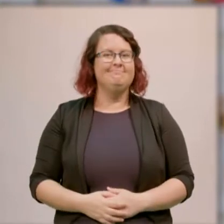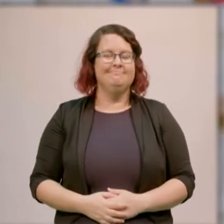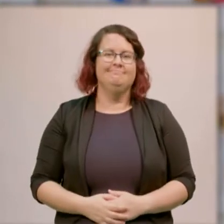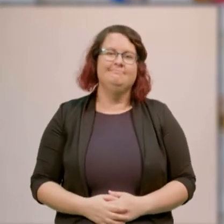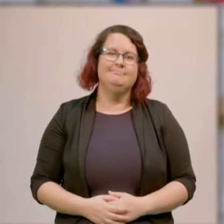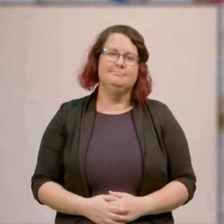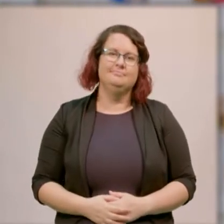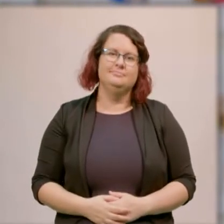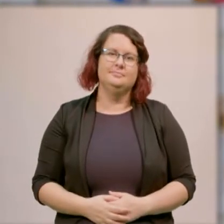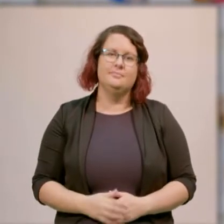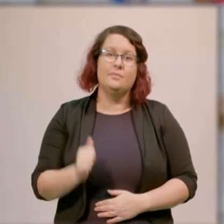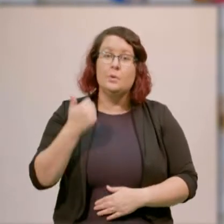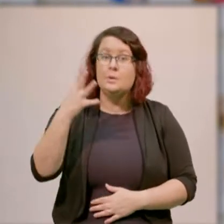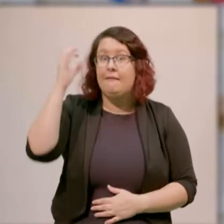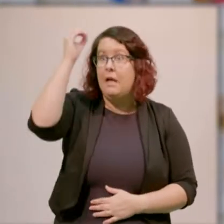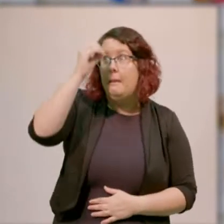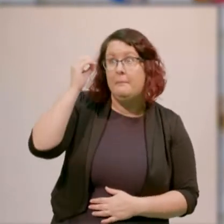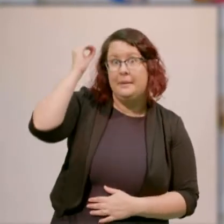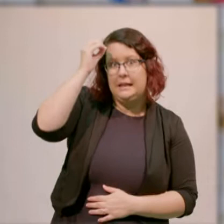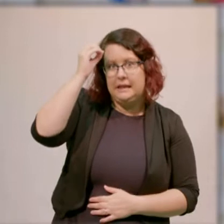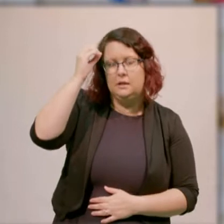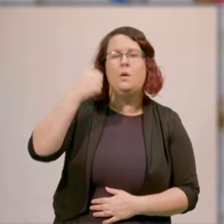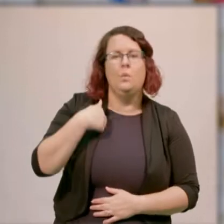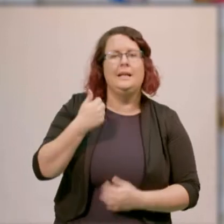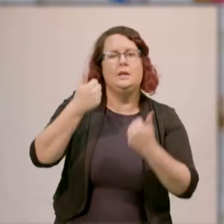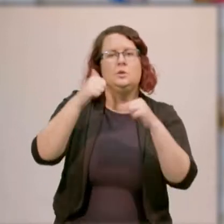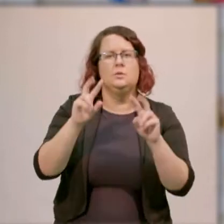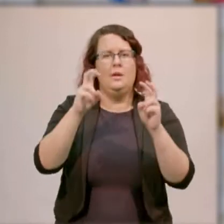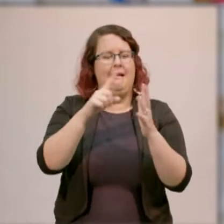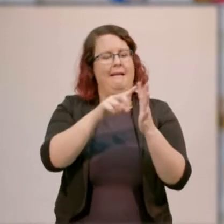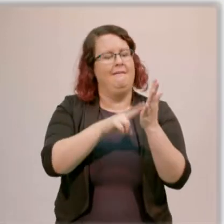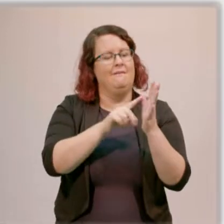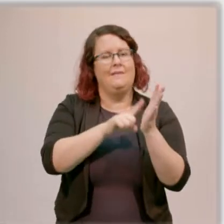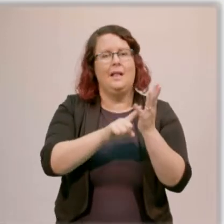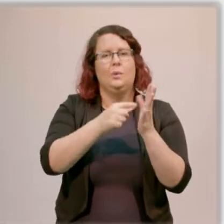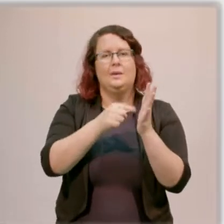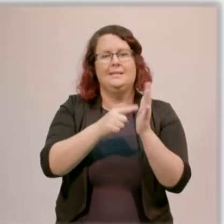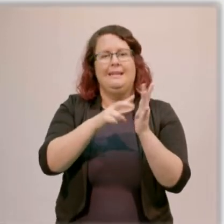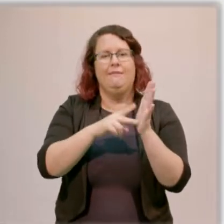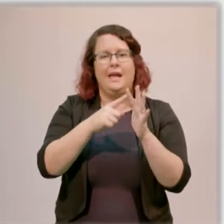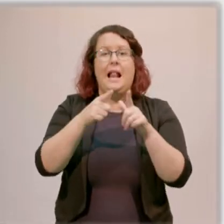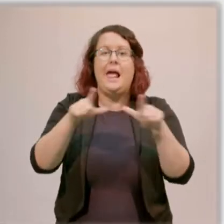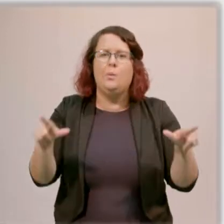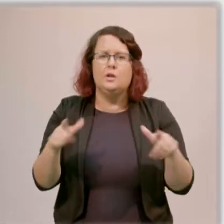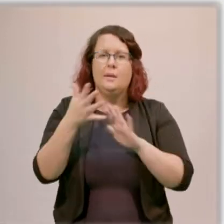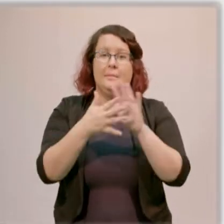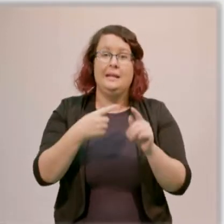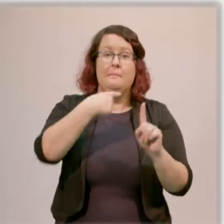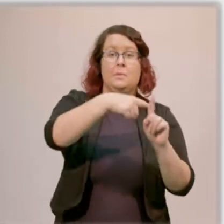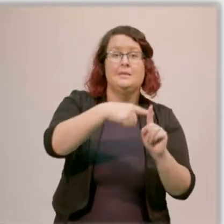To give our opinions, we will need to use evaluative language. Evaluative language is positive or negative language,